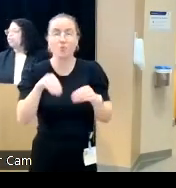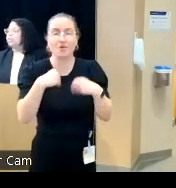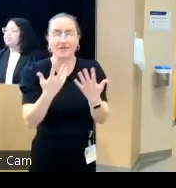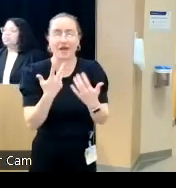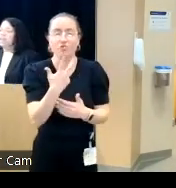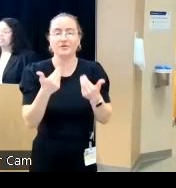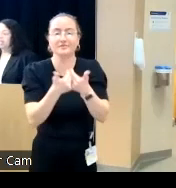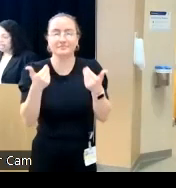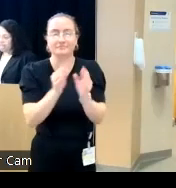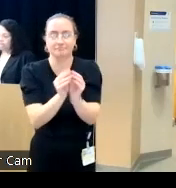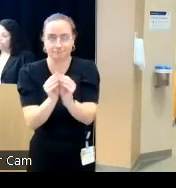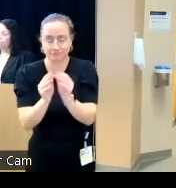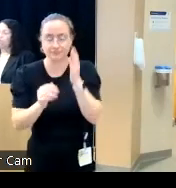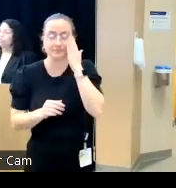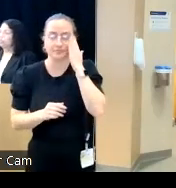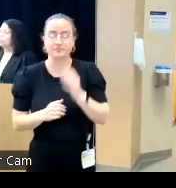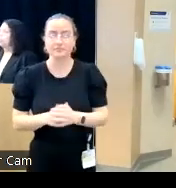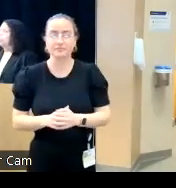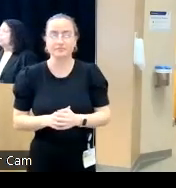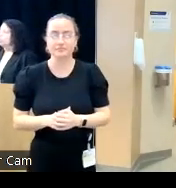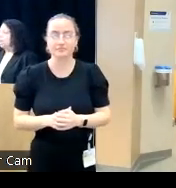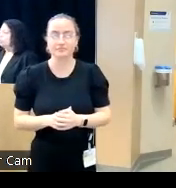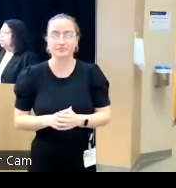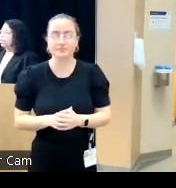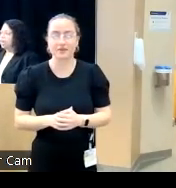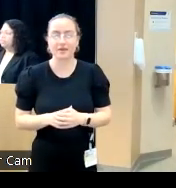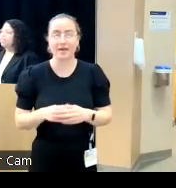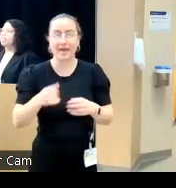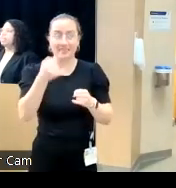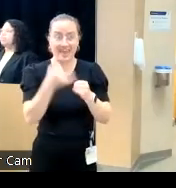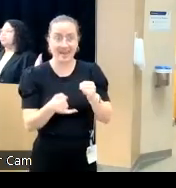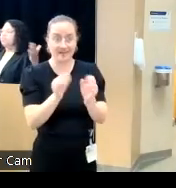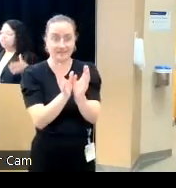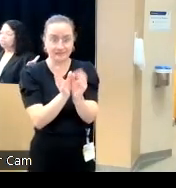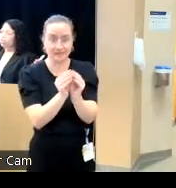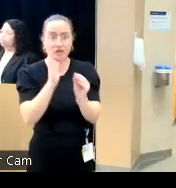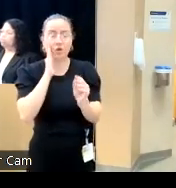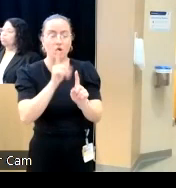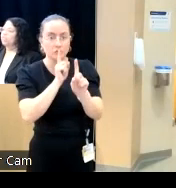actual intervention at the end we'll do respondent verification at the end of every session we'll do